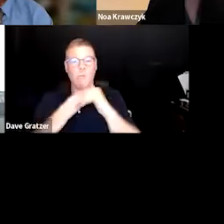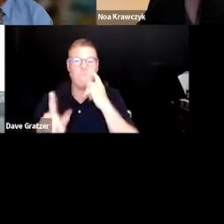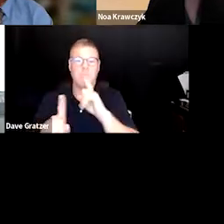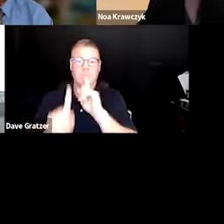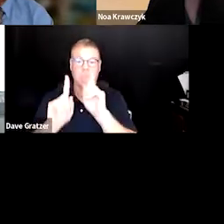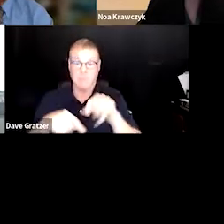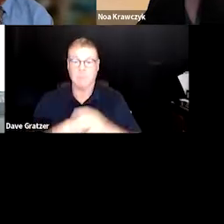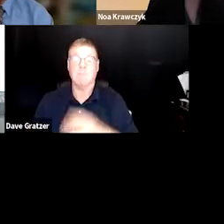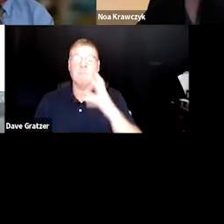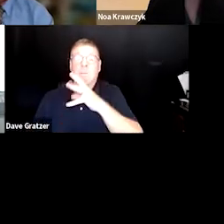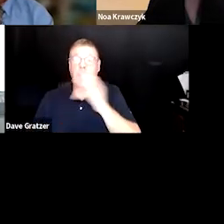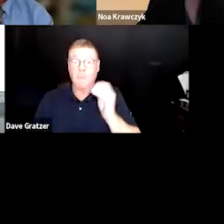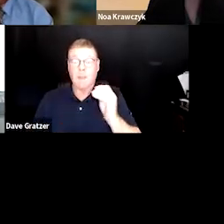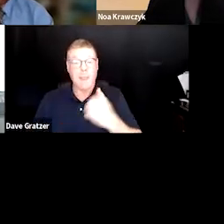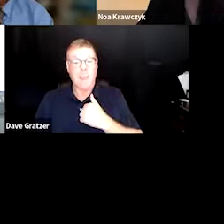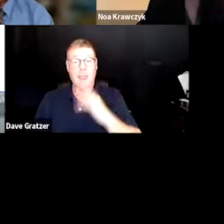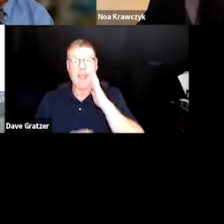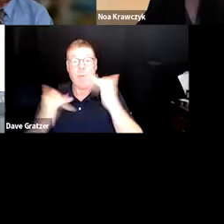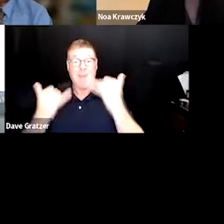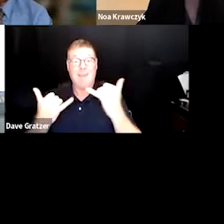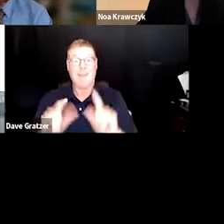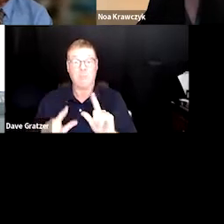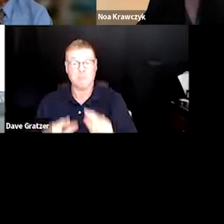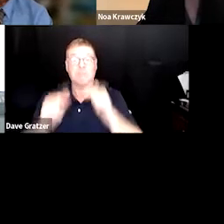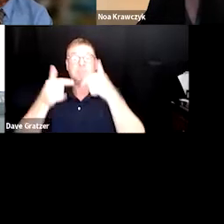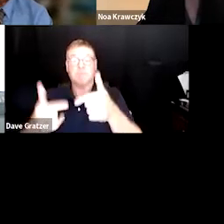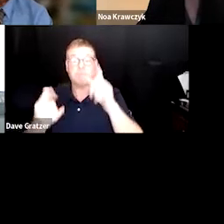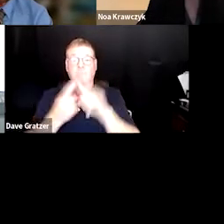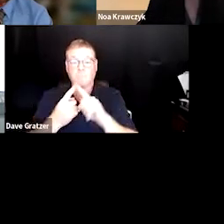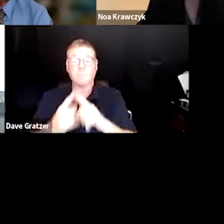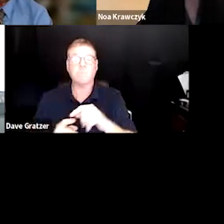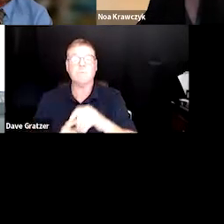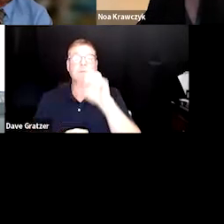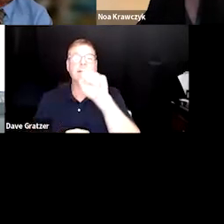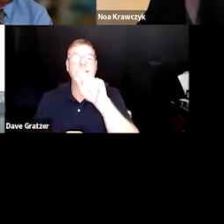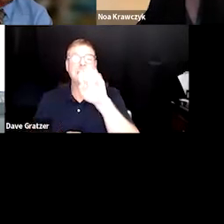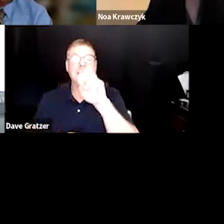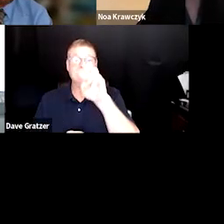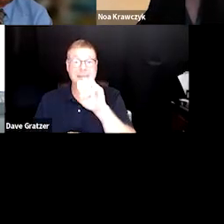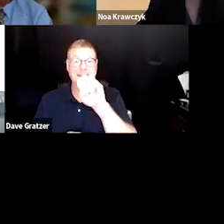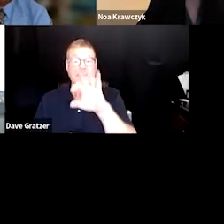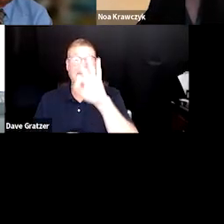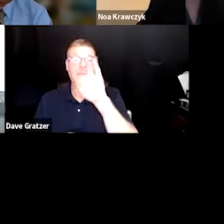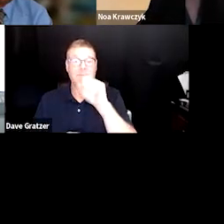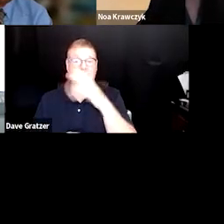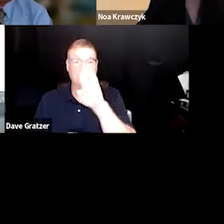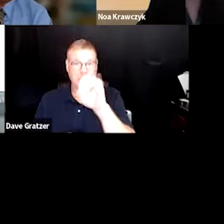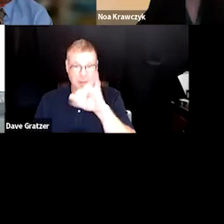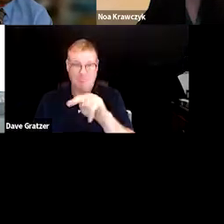And I am going to turn it over now to Steve Fishbein to begin the presentations. Thank you.